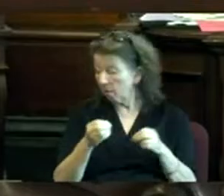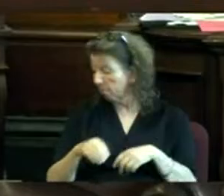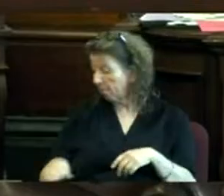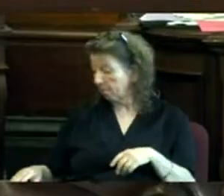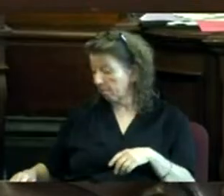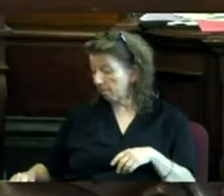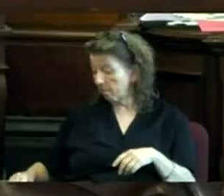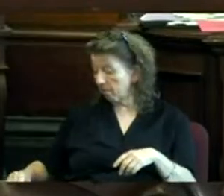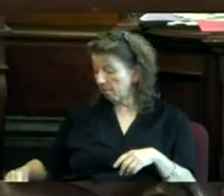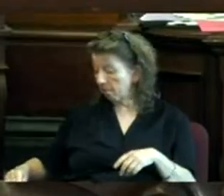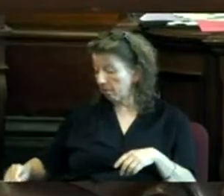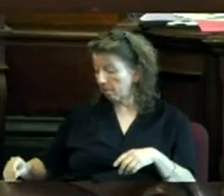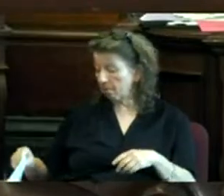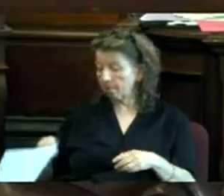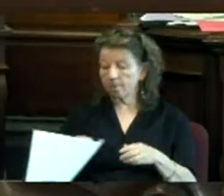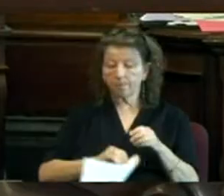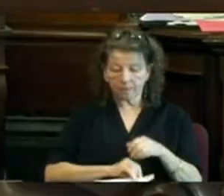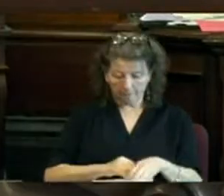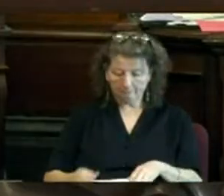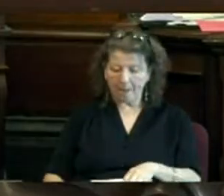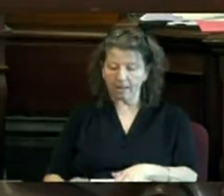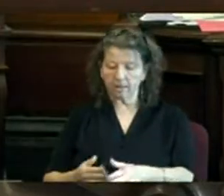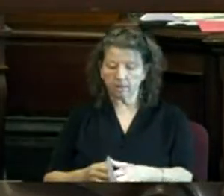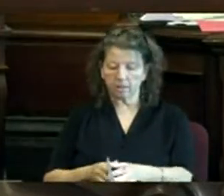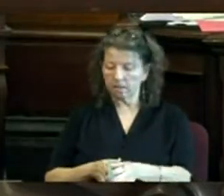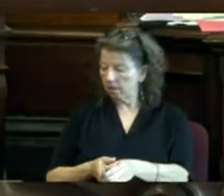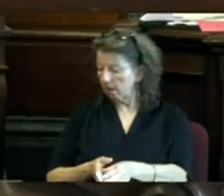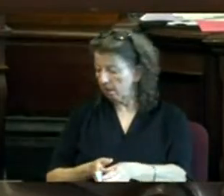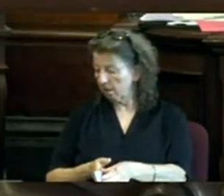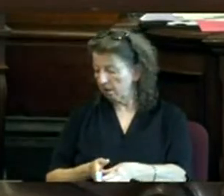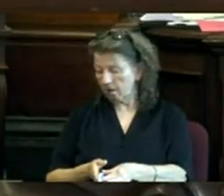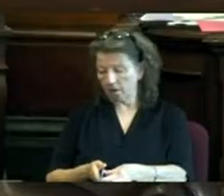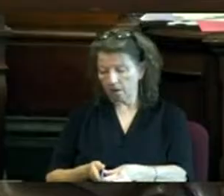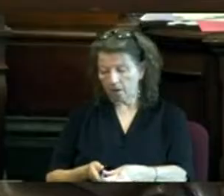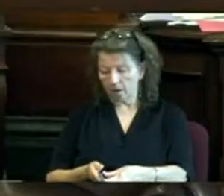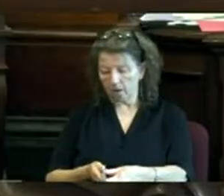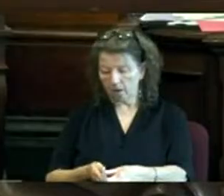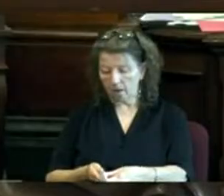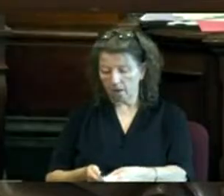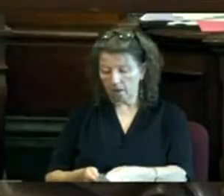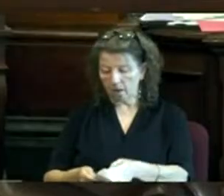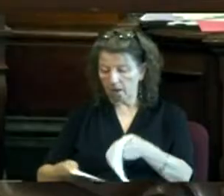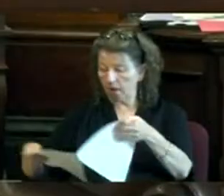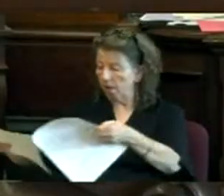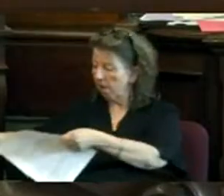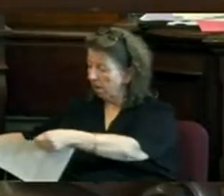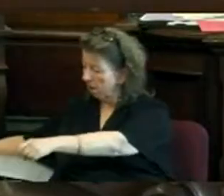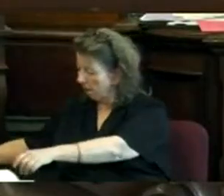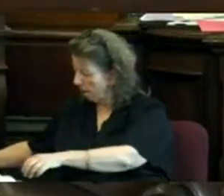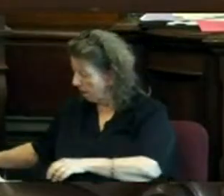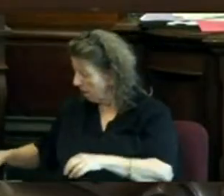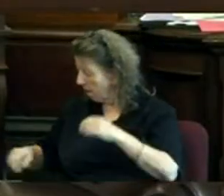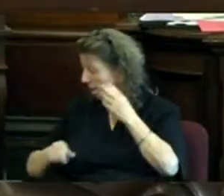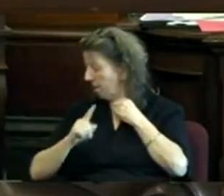vote. All in favor, say aye. Aye. Any opposed? Any